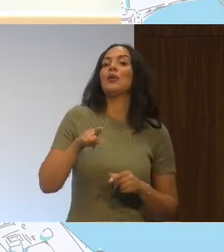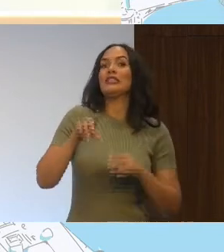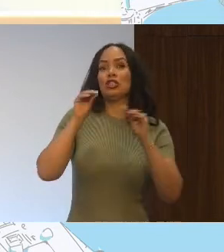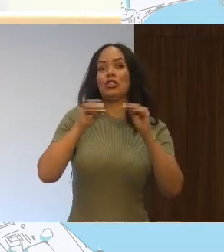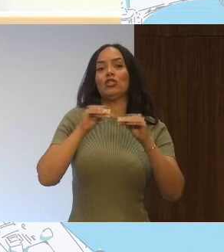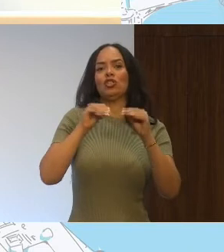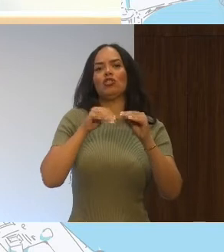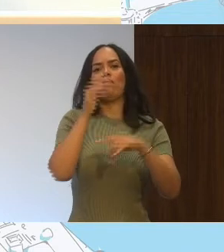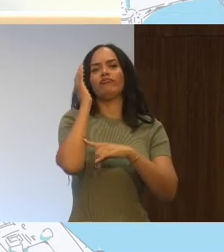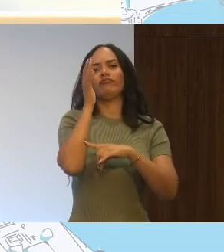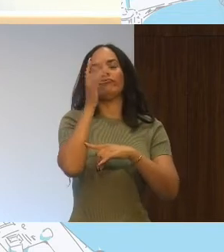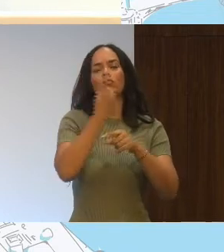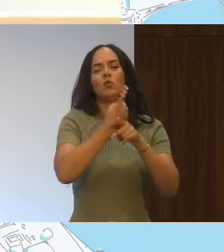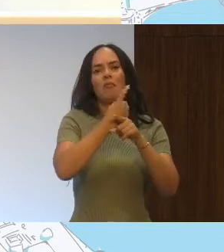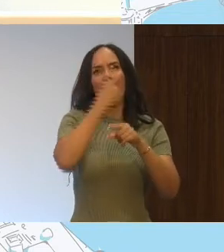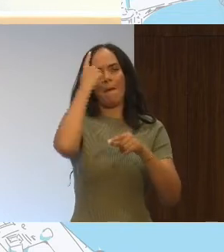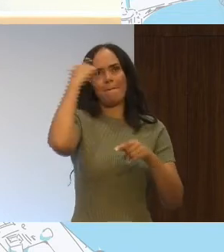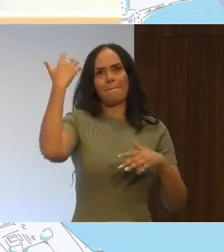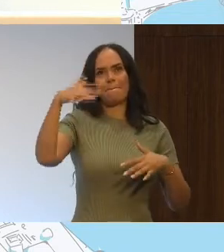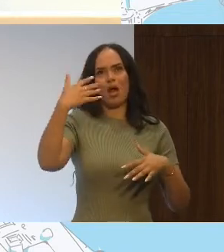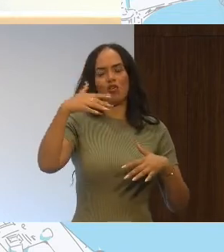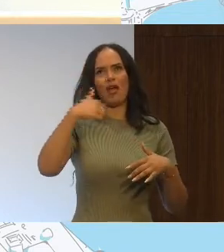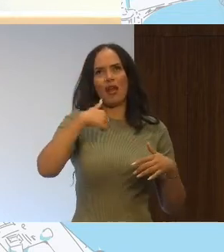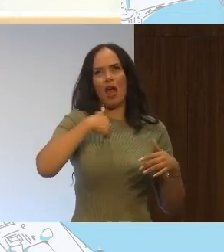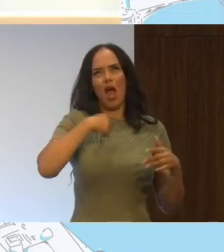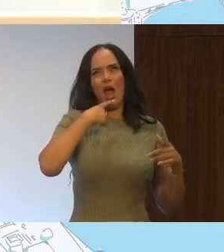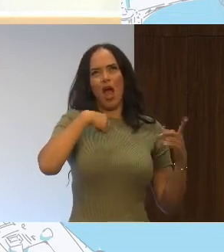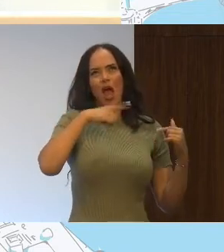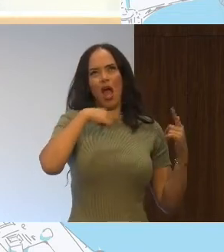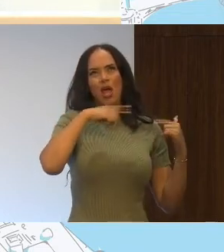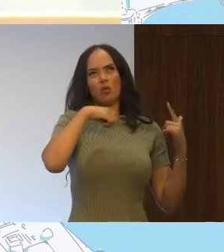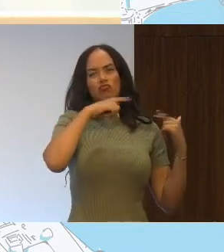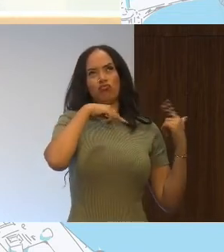It was 1979, and